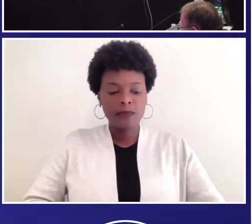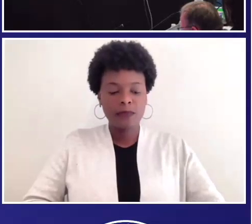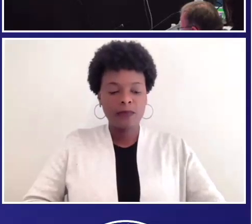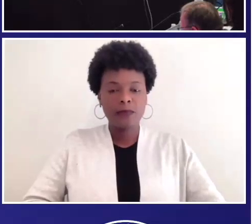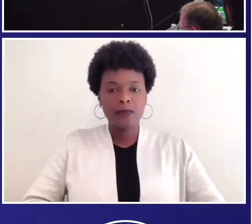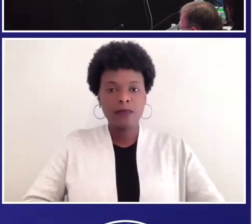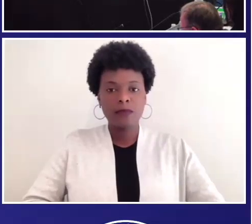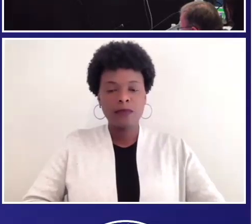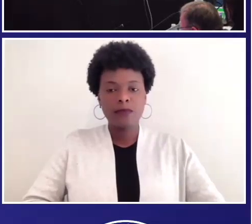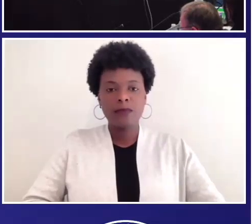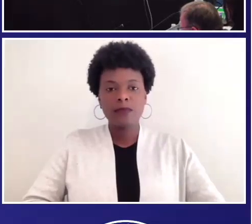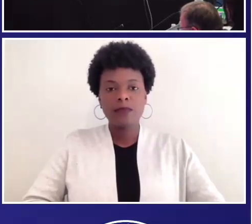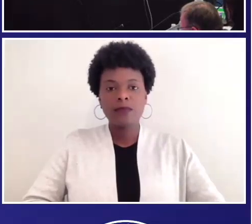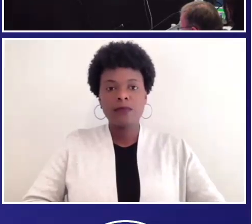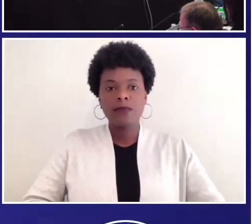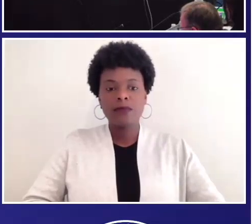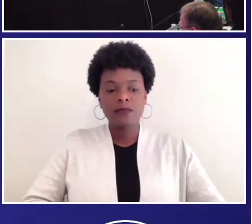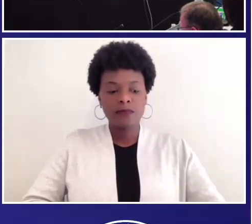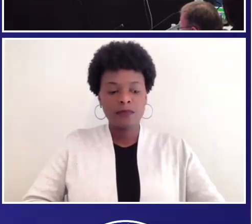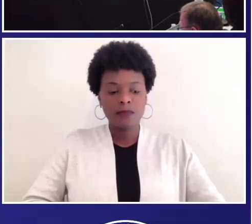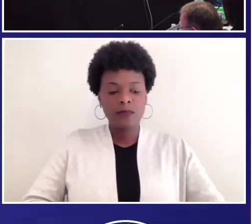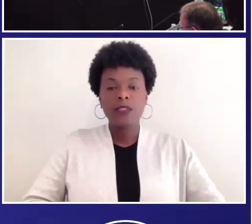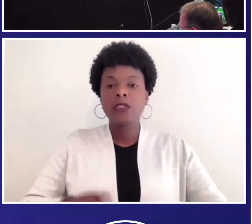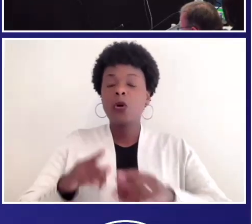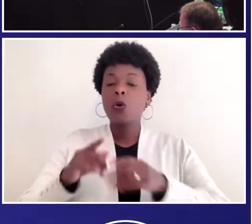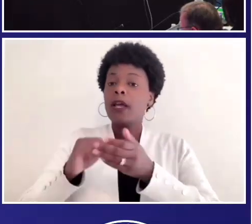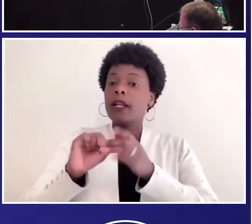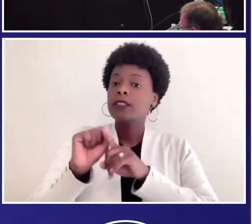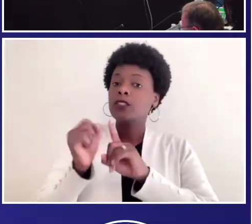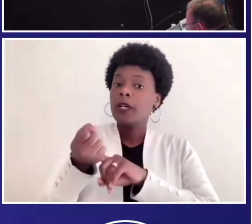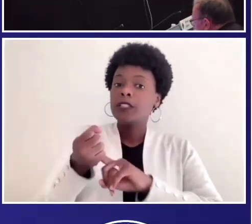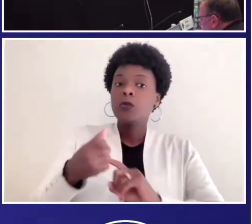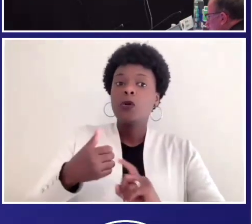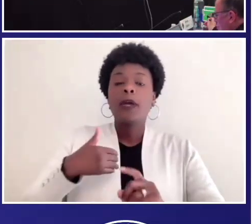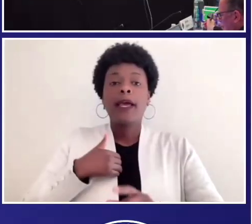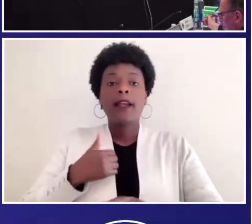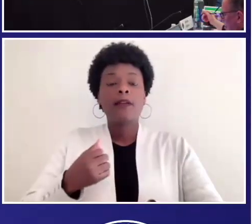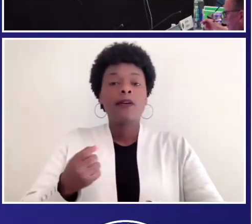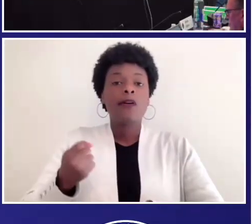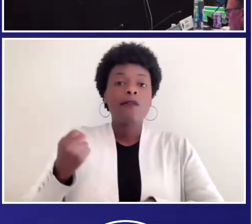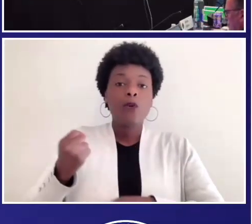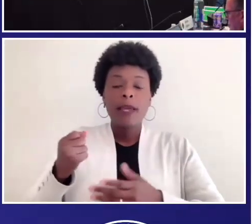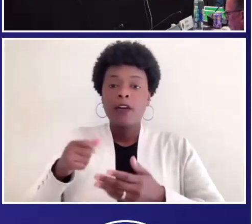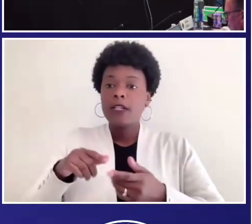in the cases where it's the forbearance or deferment, they will not be counted. That was one of your questions. So no,